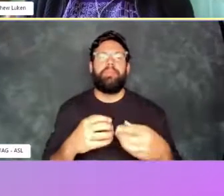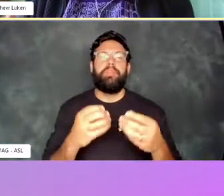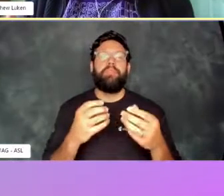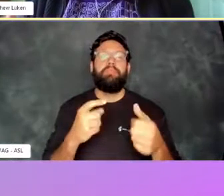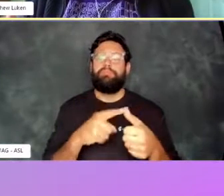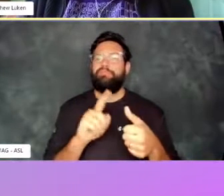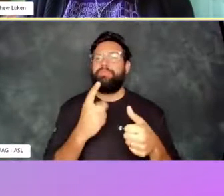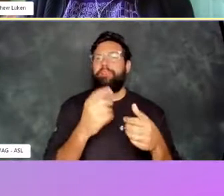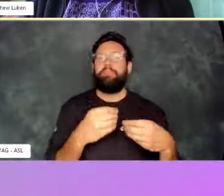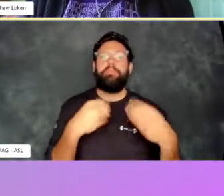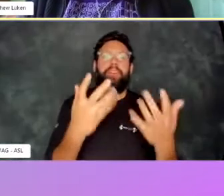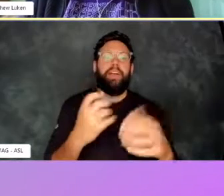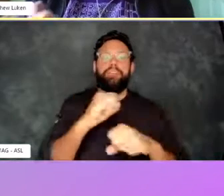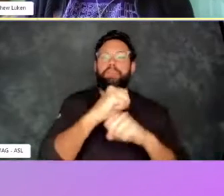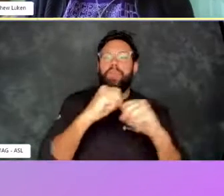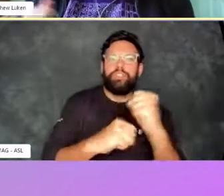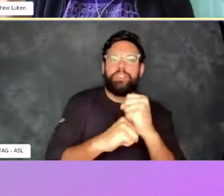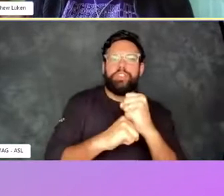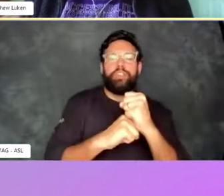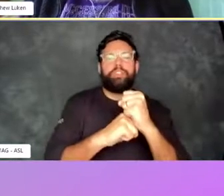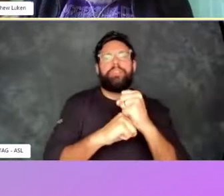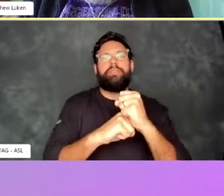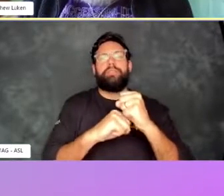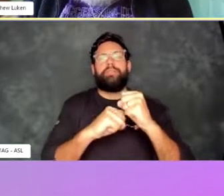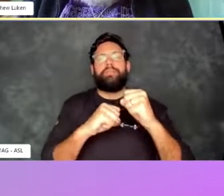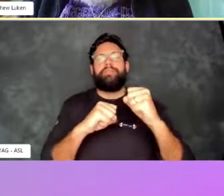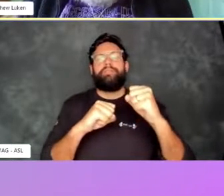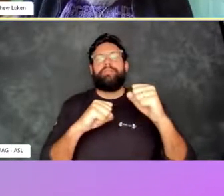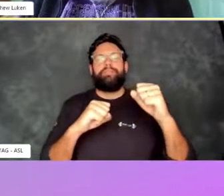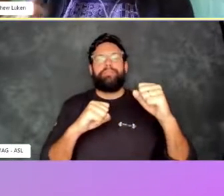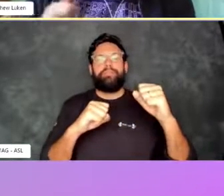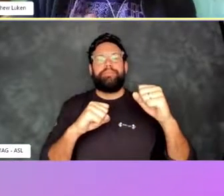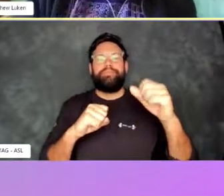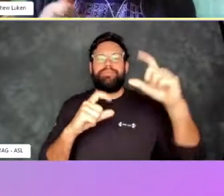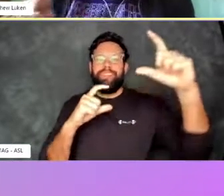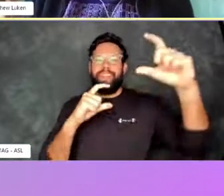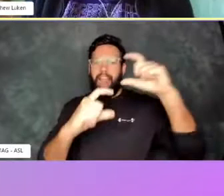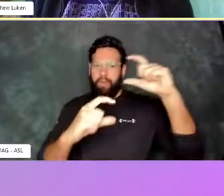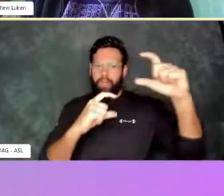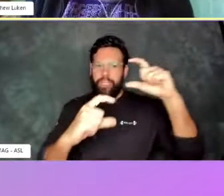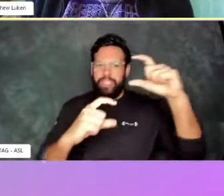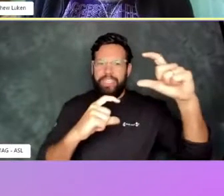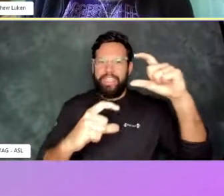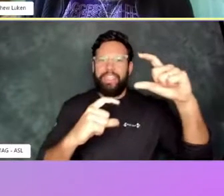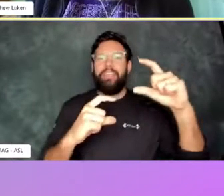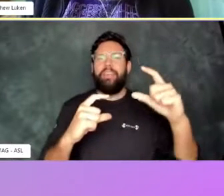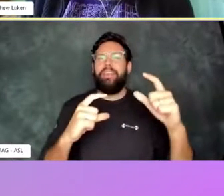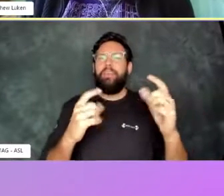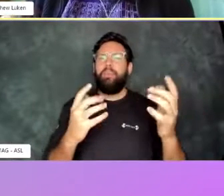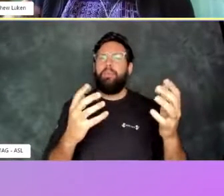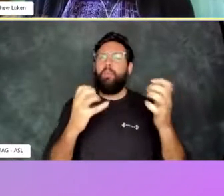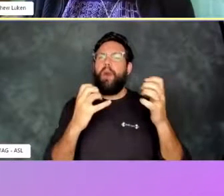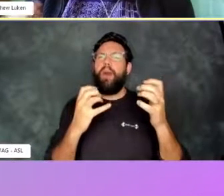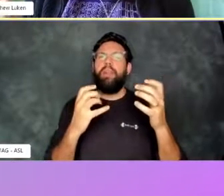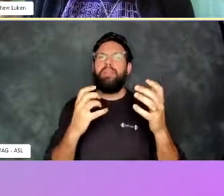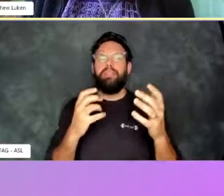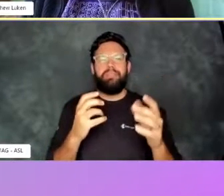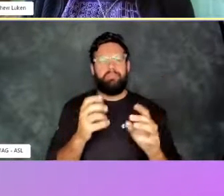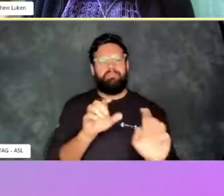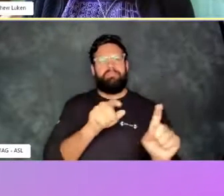tenants, maxims, heuristics, rules of thumb, we are going to use the word tenants. So here's what I'm talking about, provide structure and